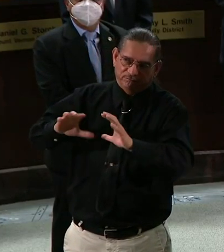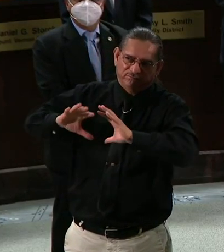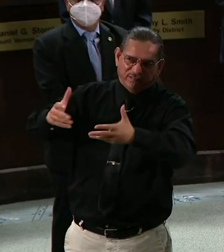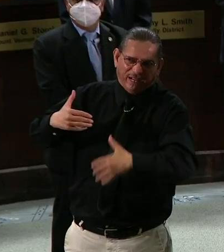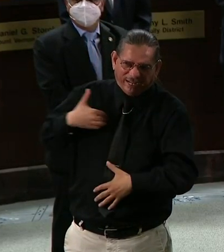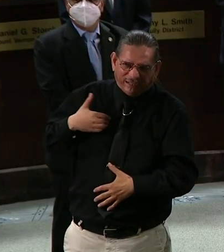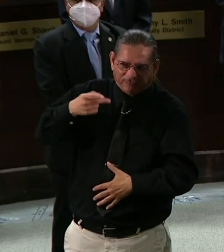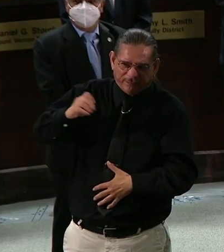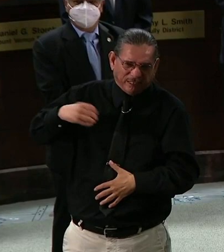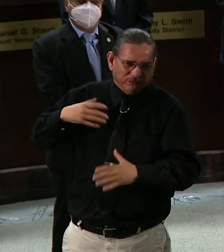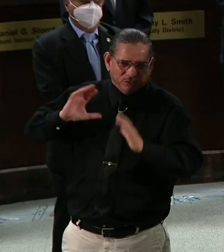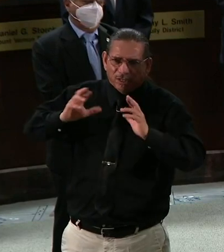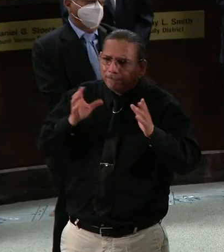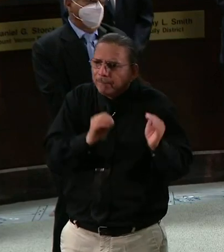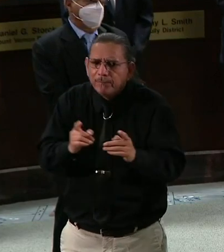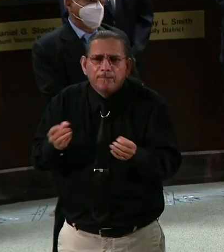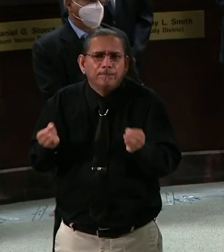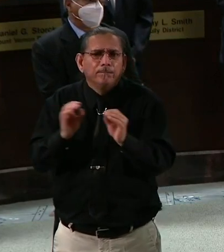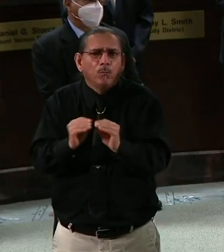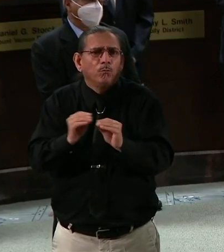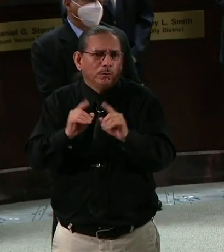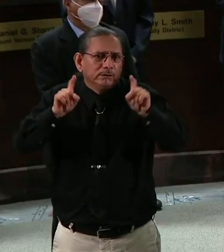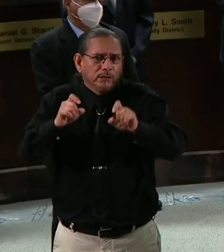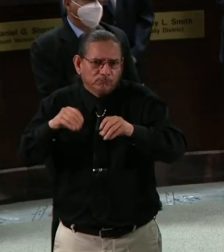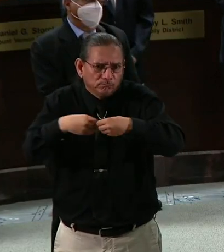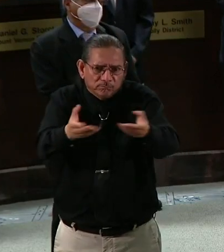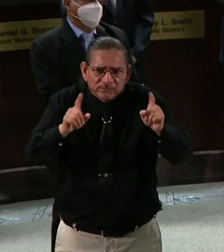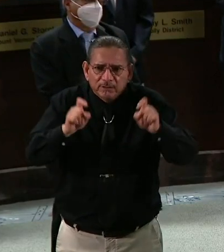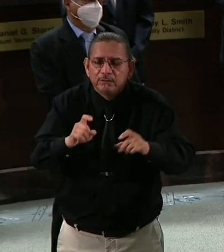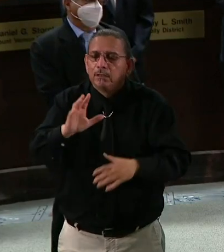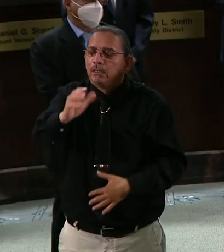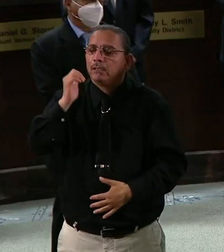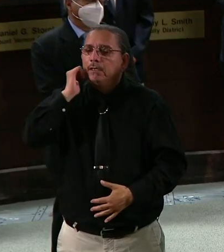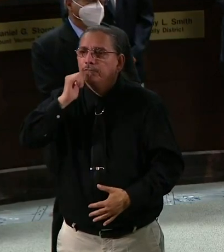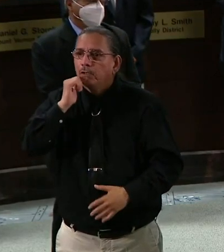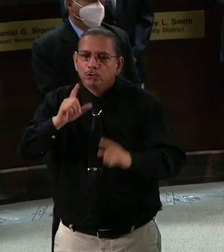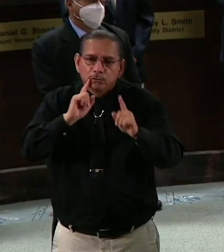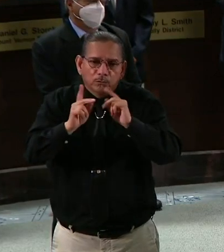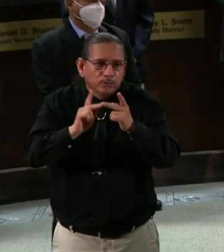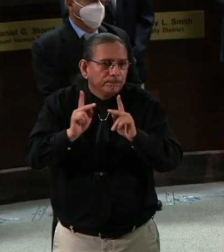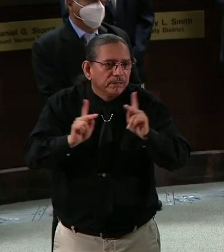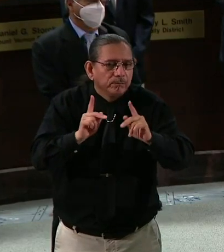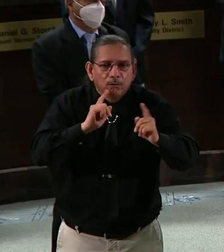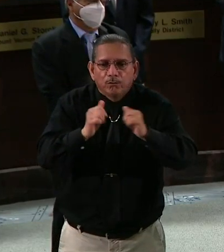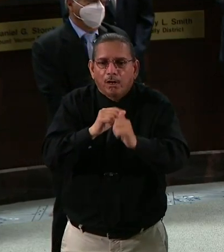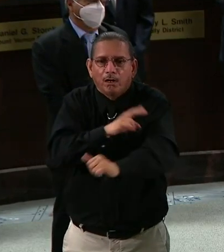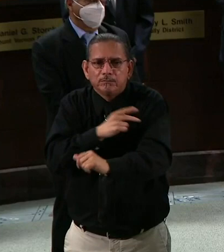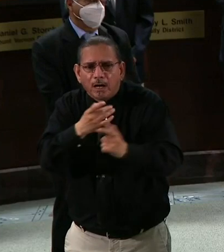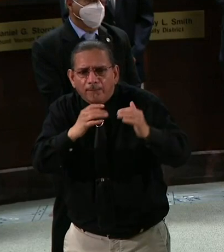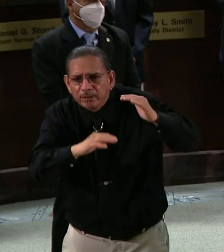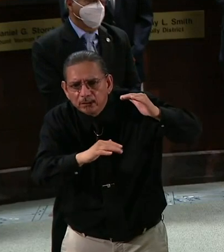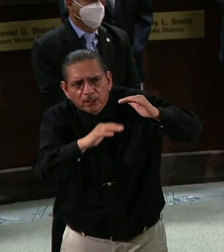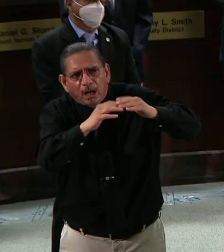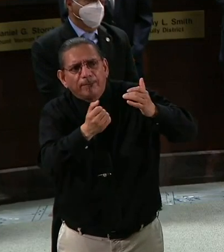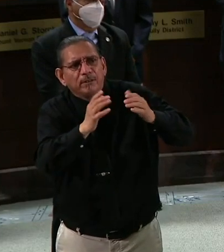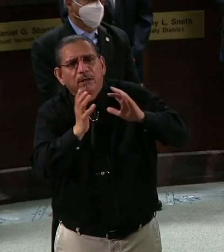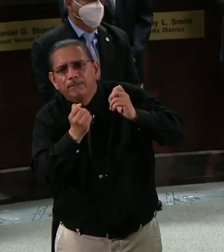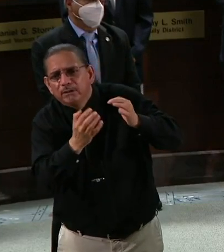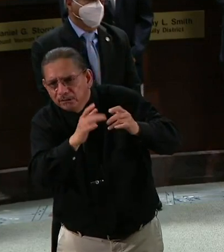GOT. WHAT DO WE HAVE PREPARED WITH PEOPLE WE HAVE A GOOD STAY THAT BUT WE ARE UP FOR TO DO A